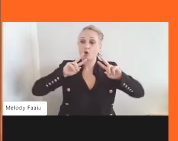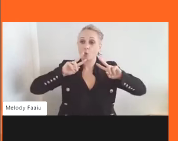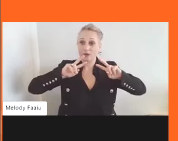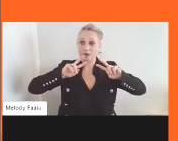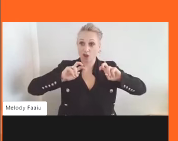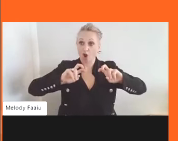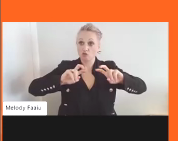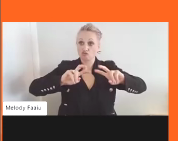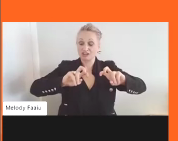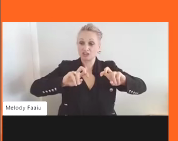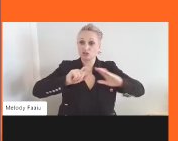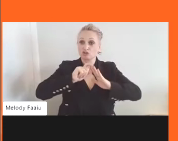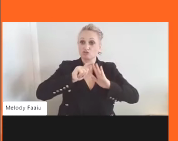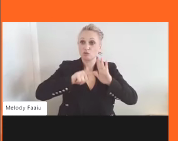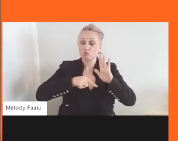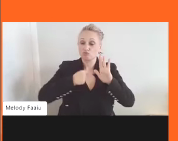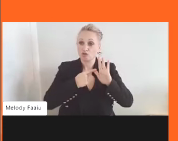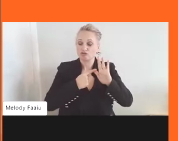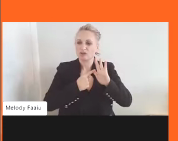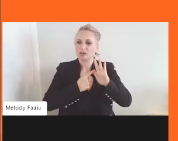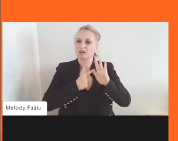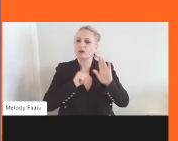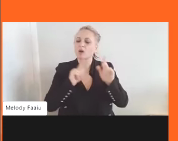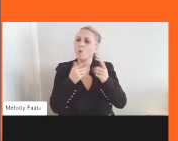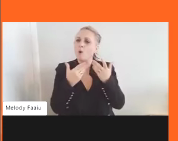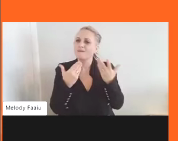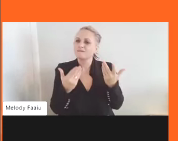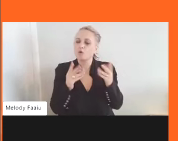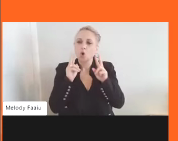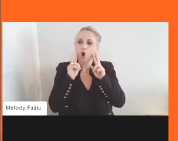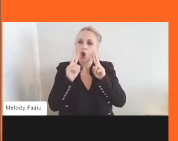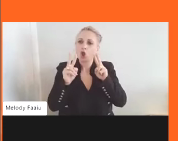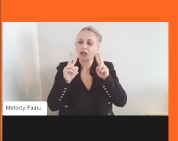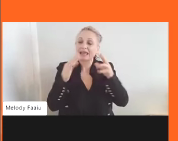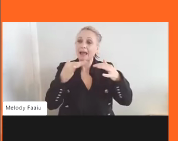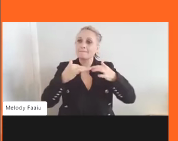buildings in New Zealand more inclusive and accessible for everyone being